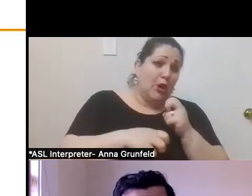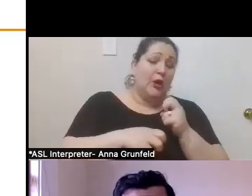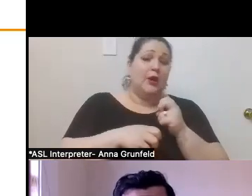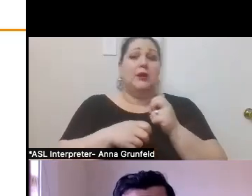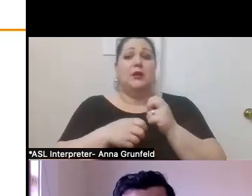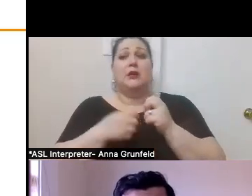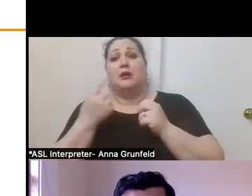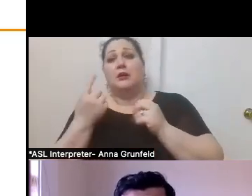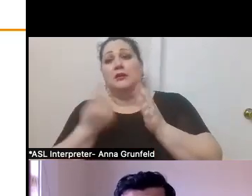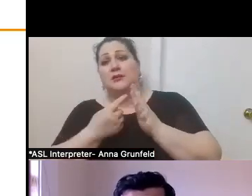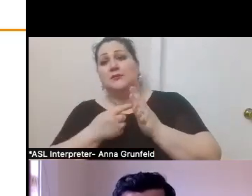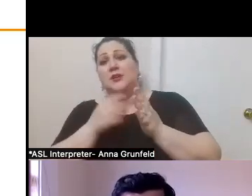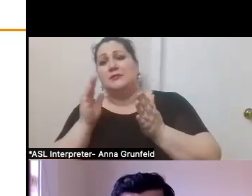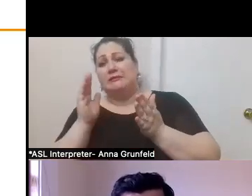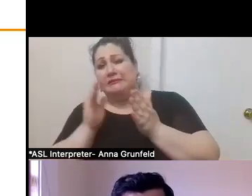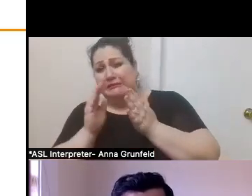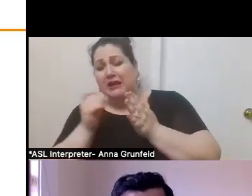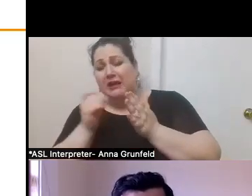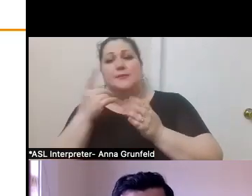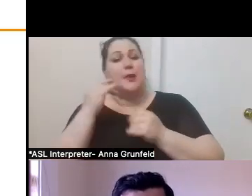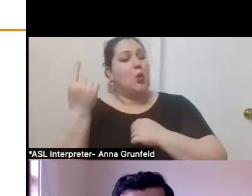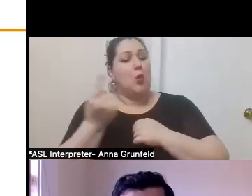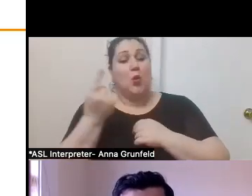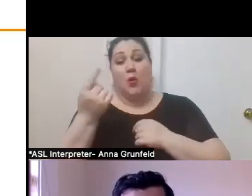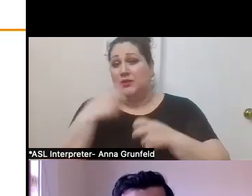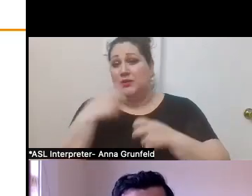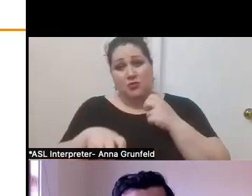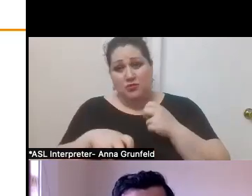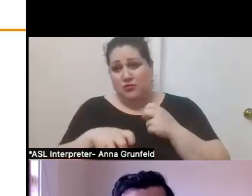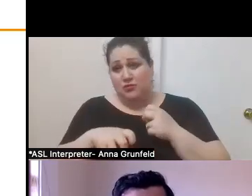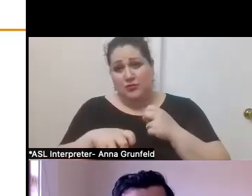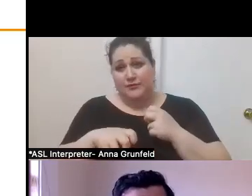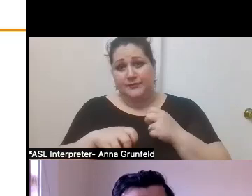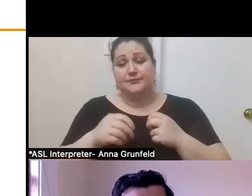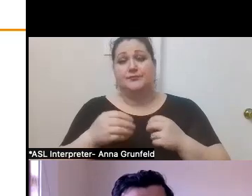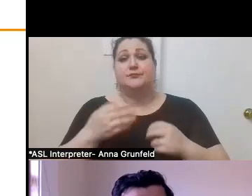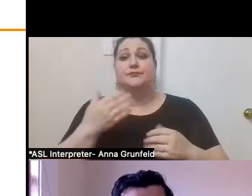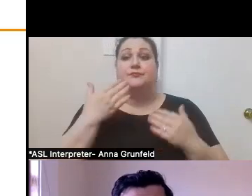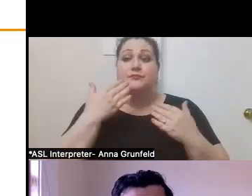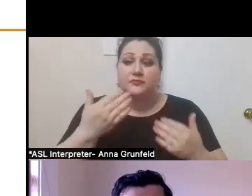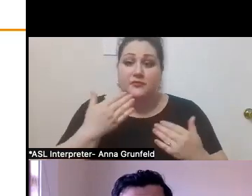And thankfully, I continued me having continued rehab, continued recovering